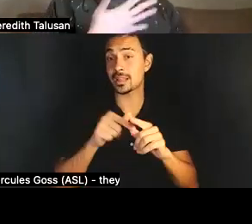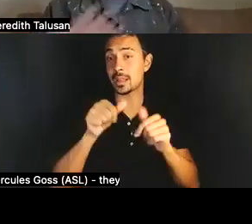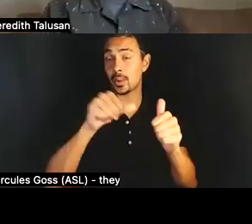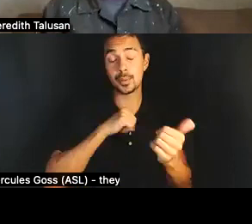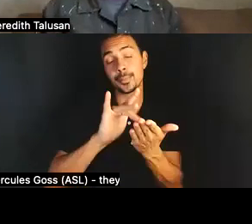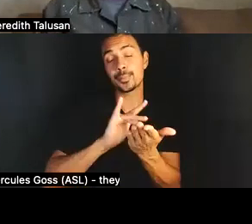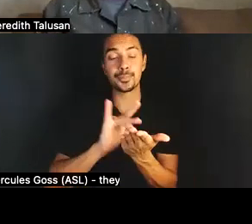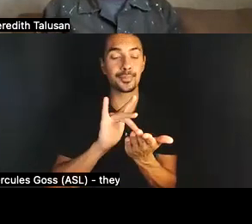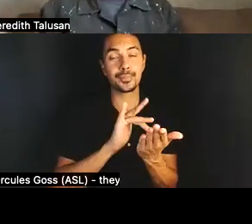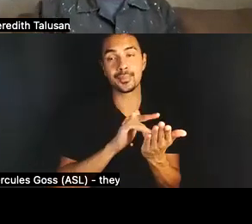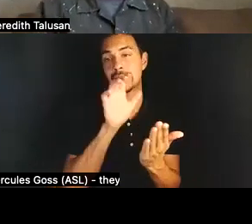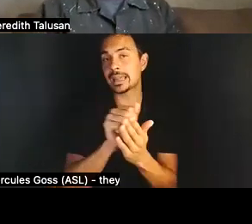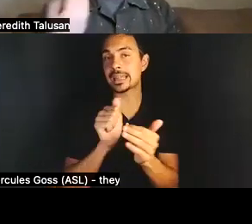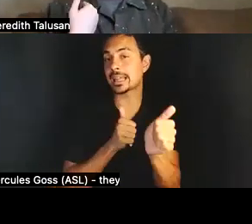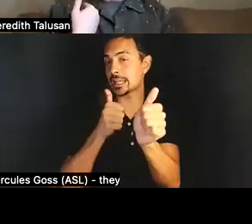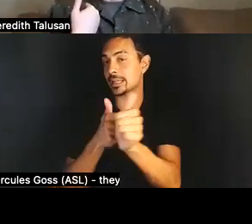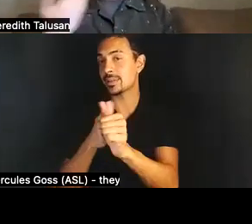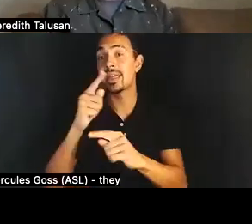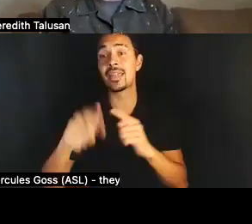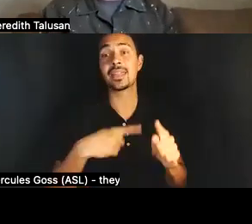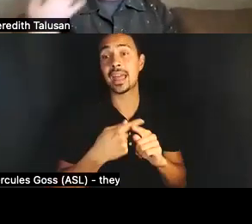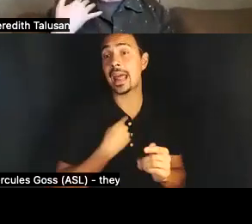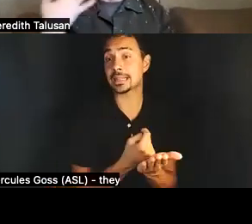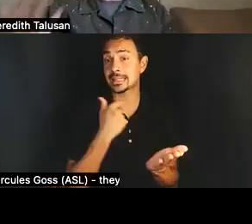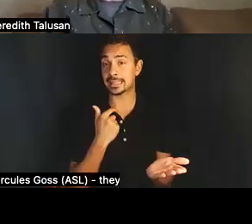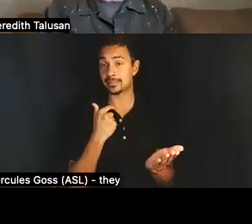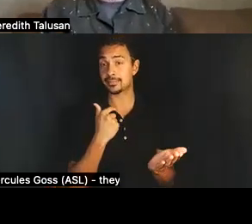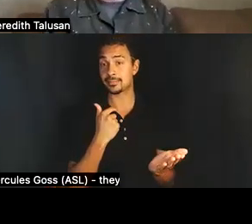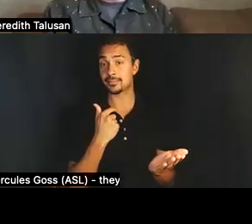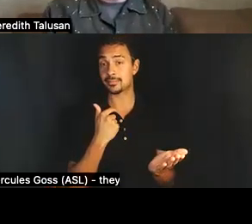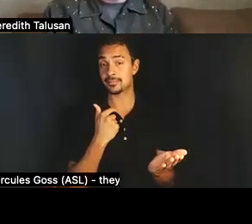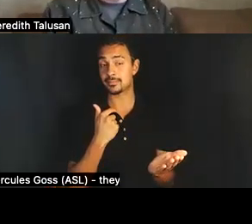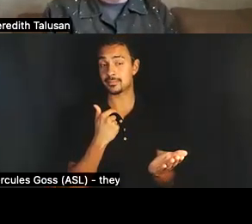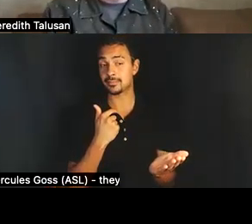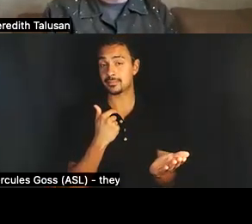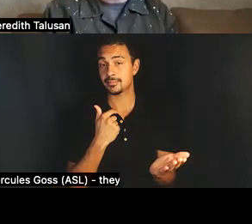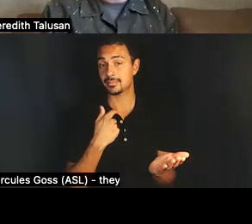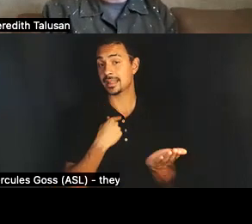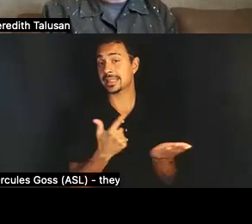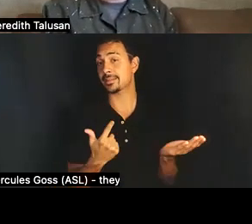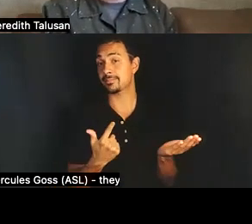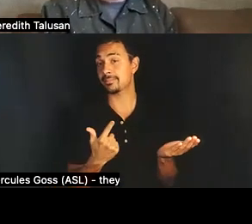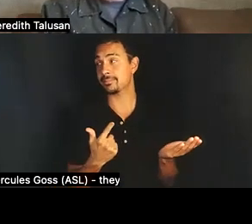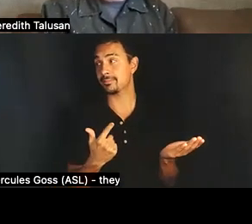and I spend the period of time that I spend looking at my friends post and catching up with people.